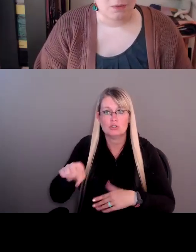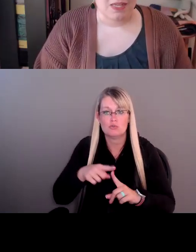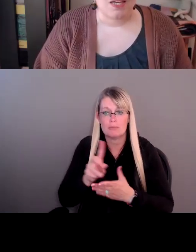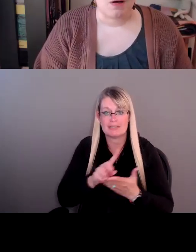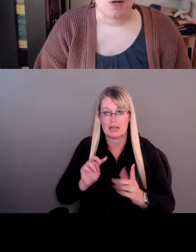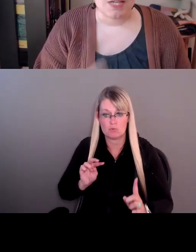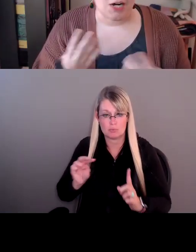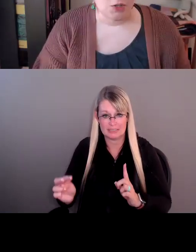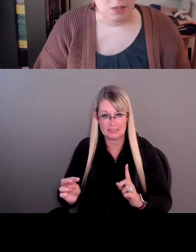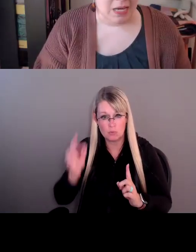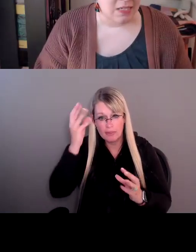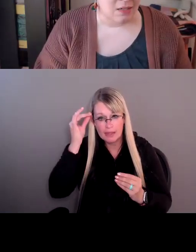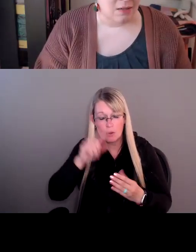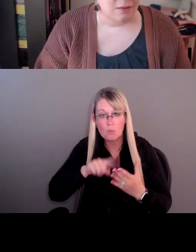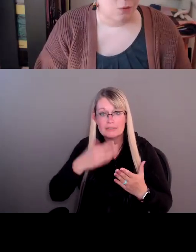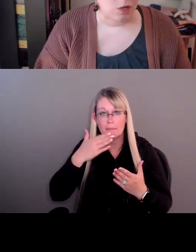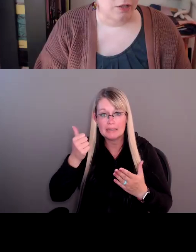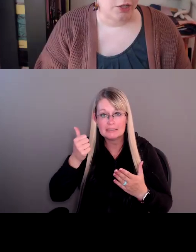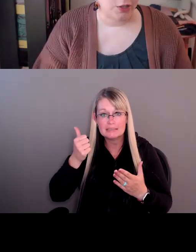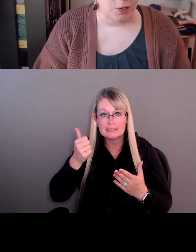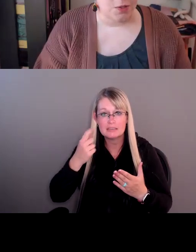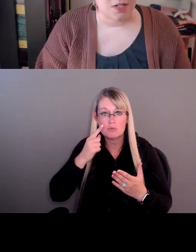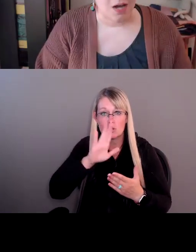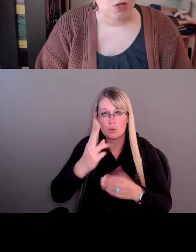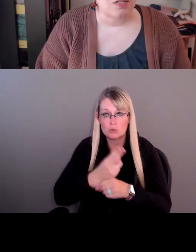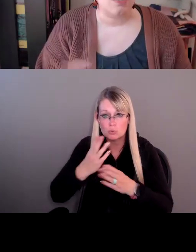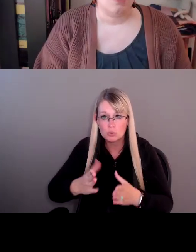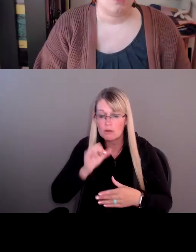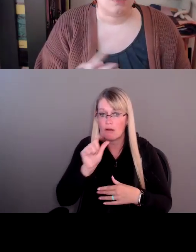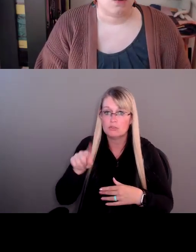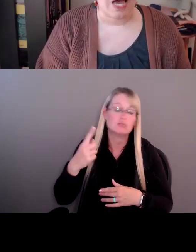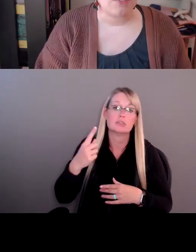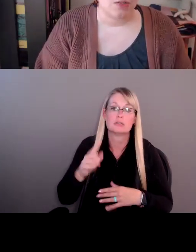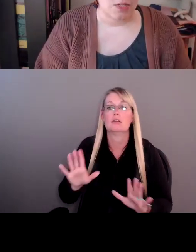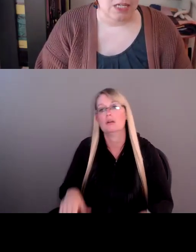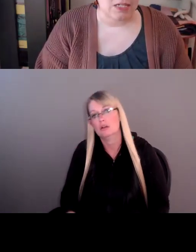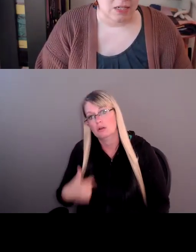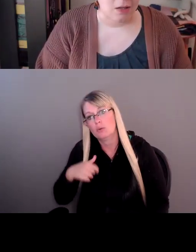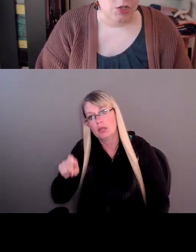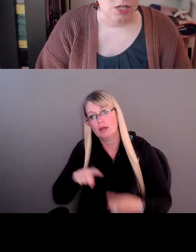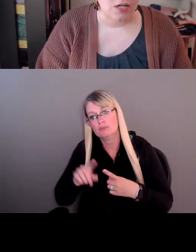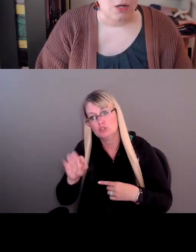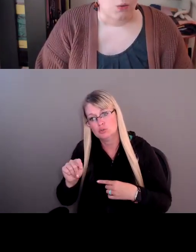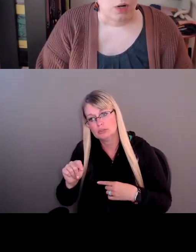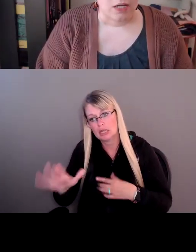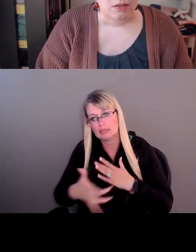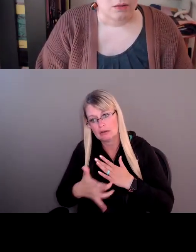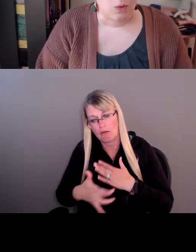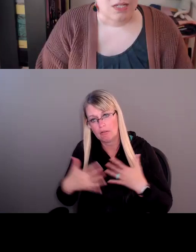be thinking about what is the best for your users and not just we have to use this technology. What